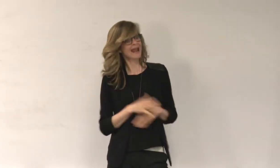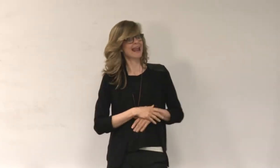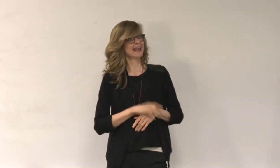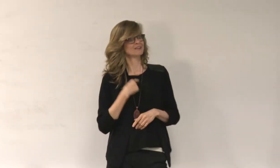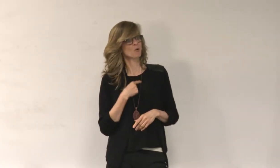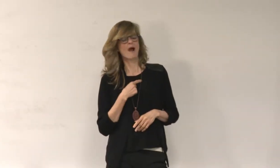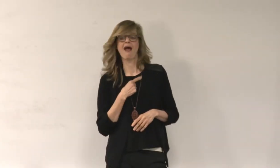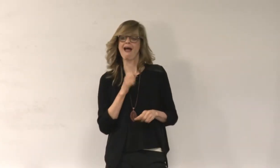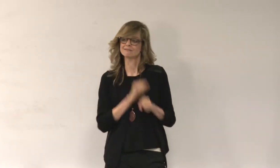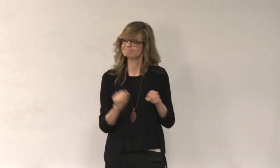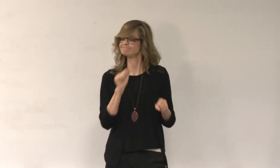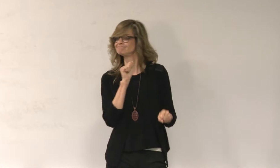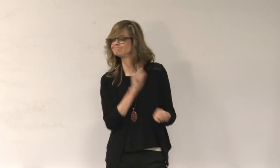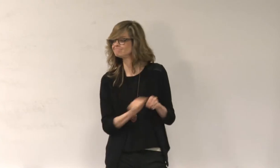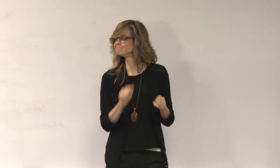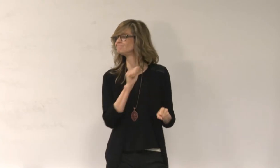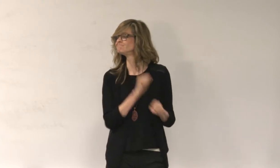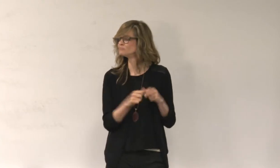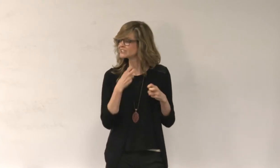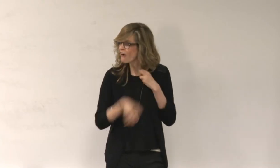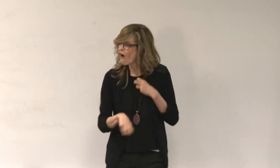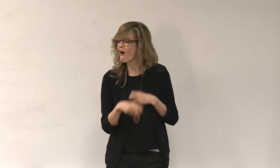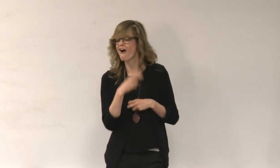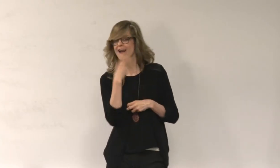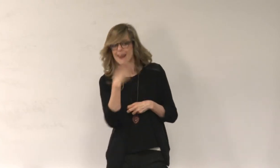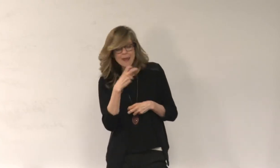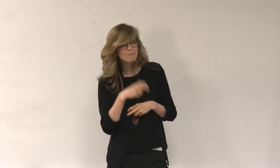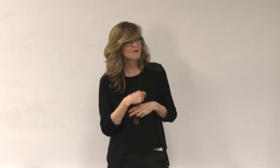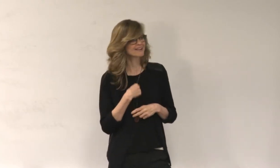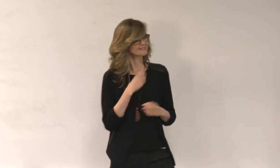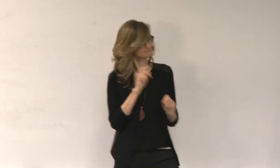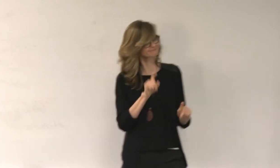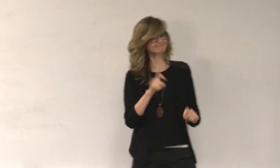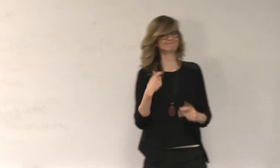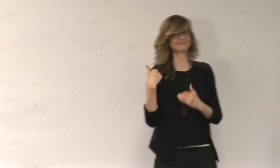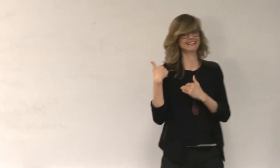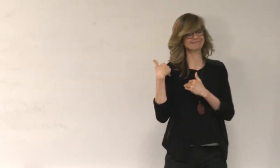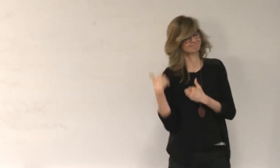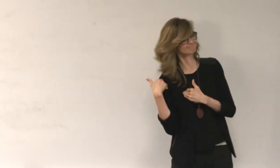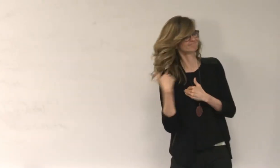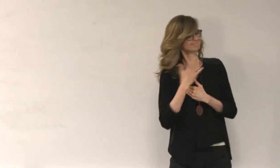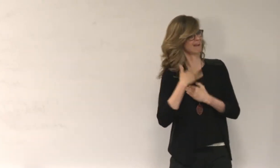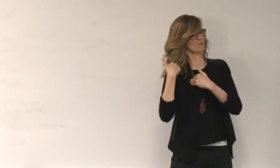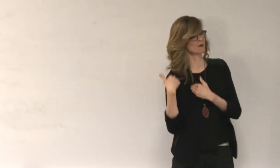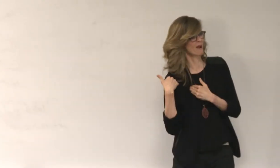SO, I THOUGHT, "OK." I WORKED VERY HARD TO LIPREAD AND FELT IT WAS MY RESPONSIBILITY